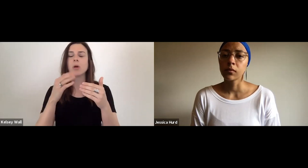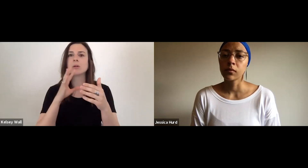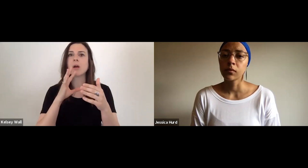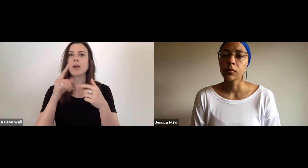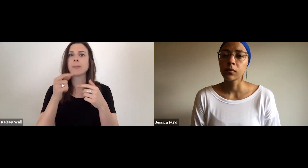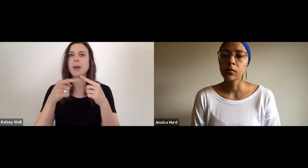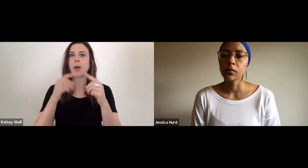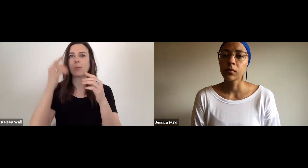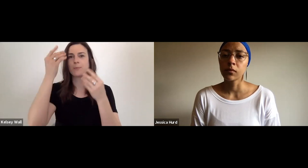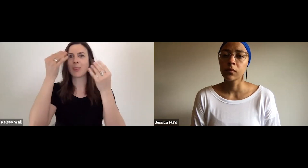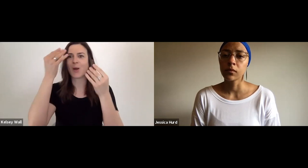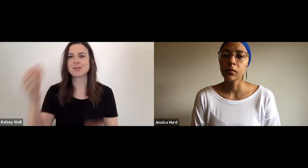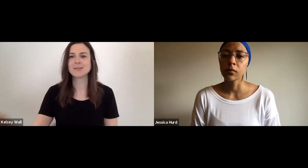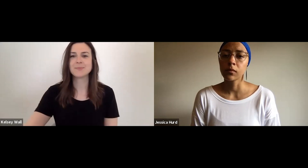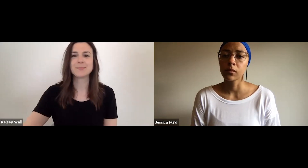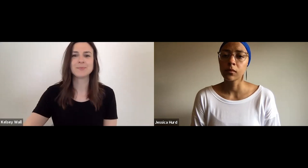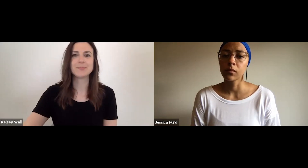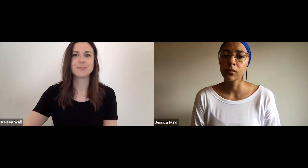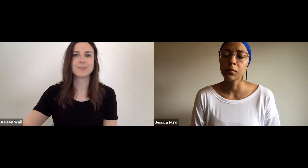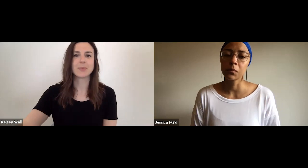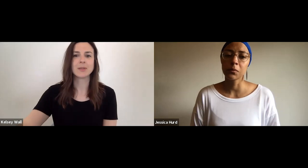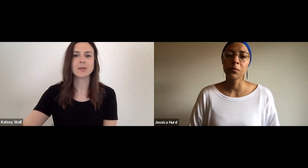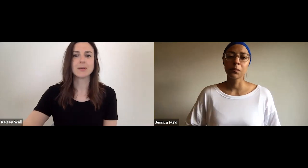So, next, I would like to talk a little bit about those thoughts.